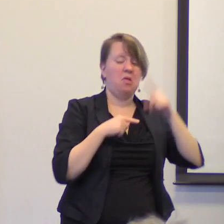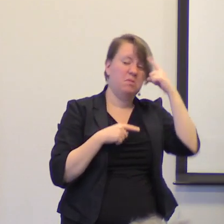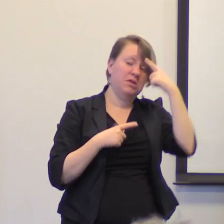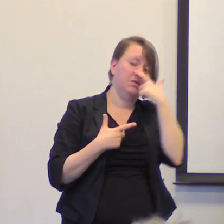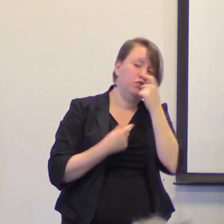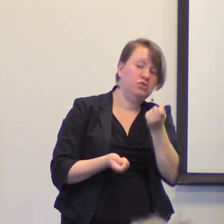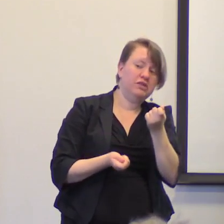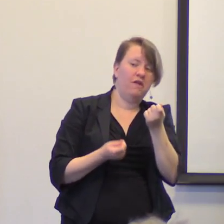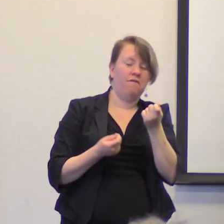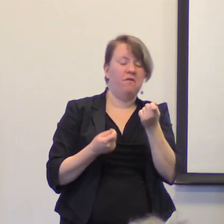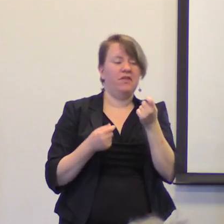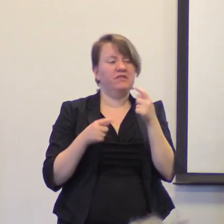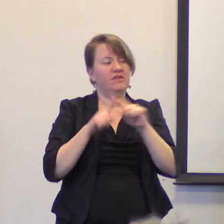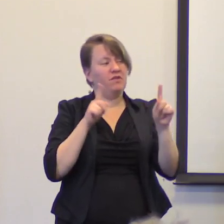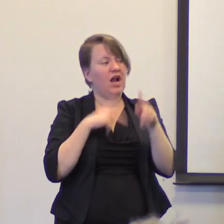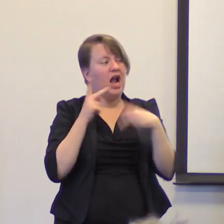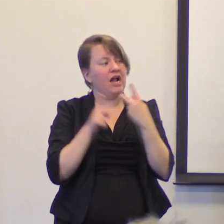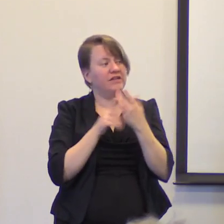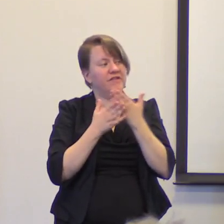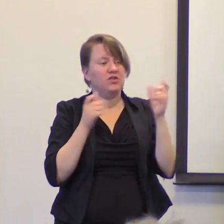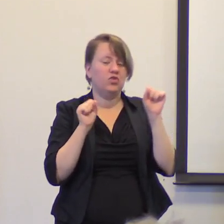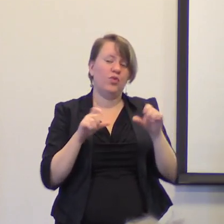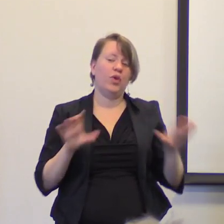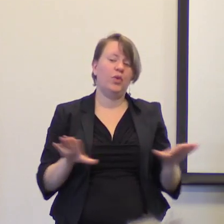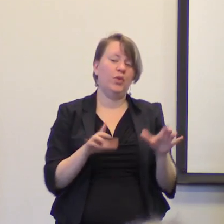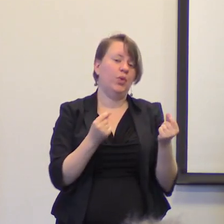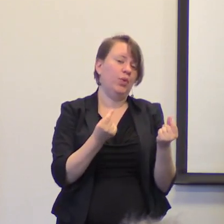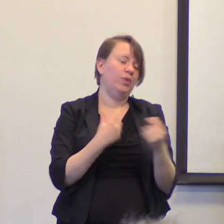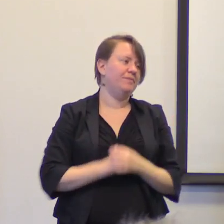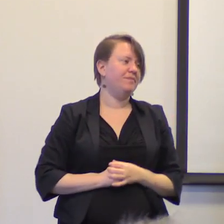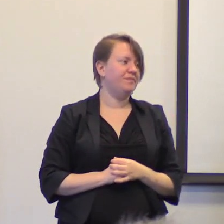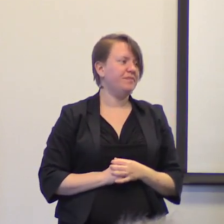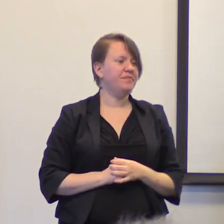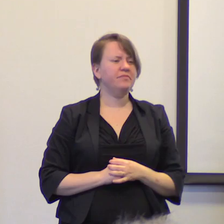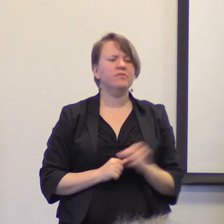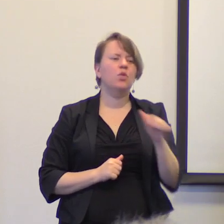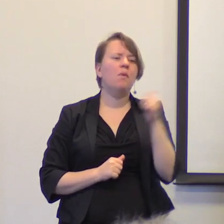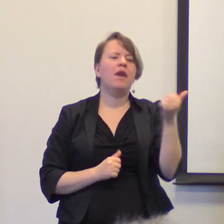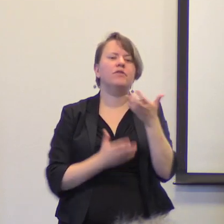be interesting in terms of the different kinds of things that you can do. What else?